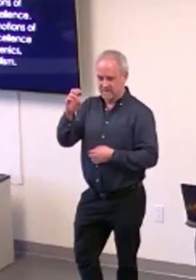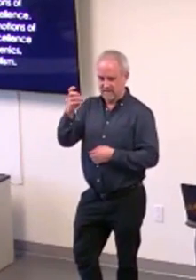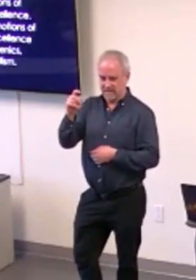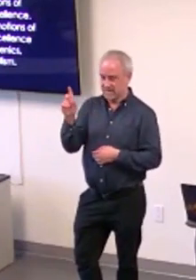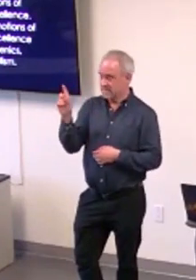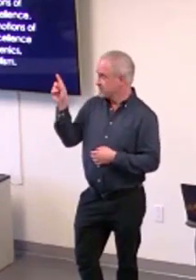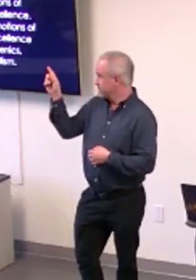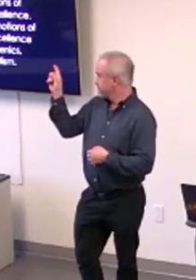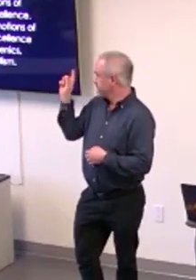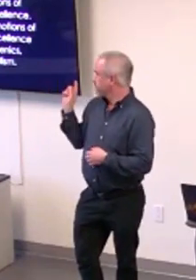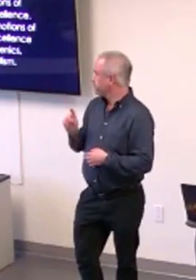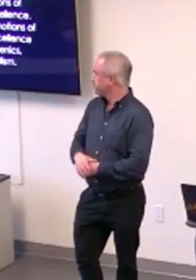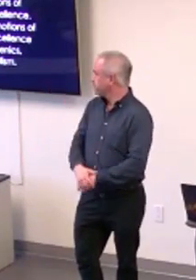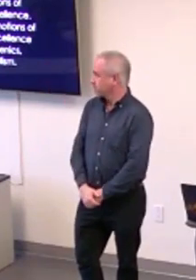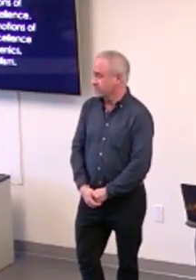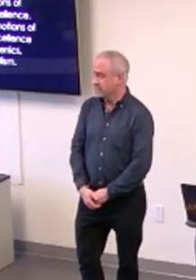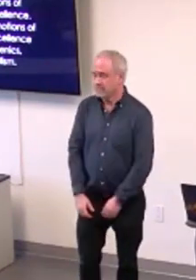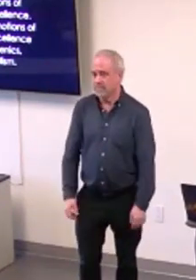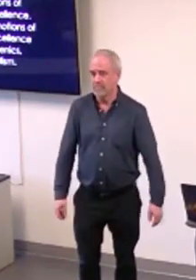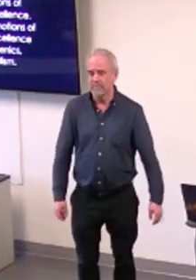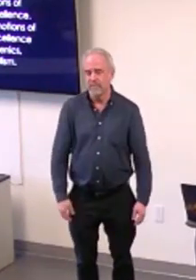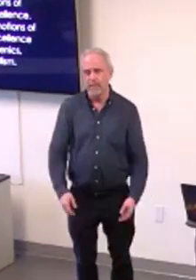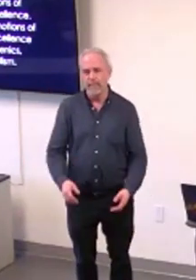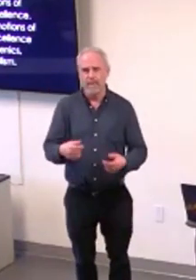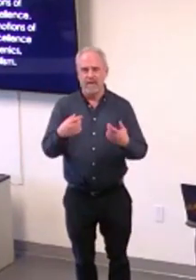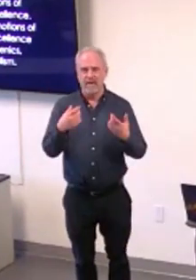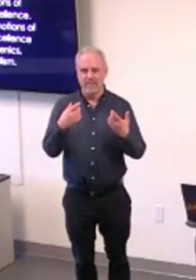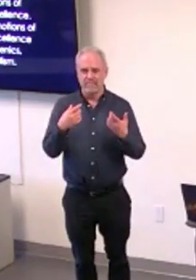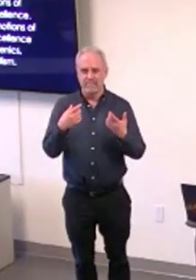Being in prisons and jails and institutions.